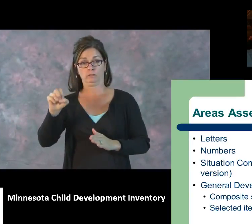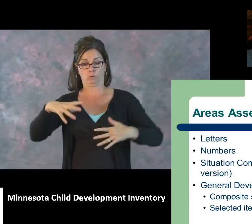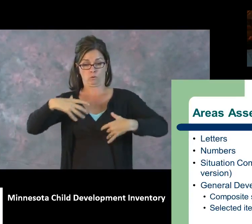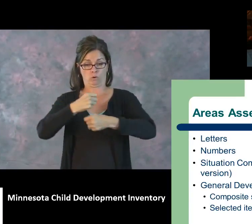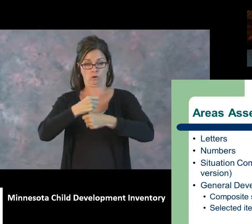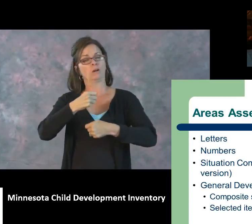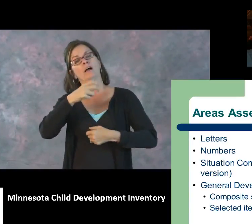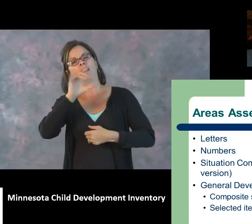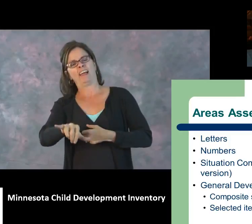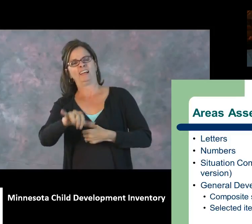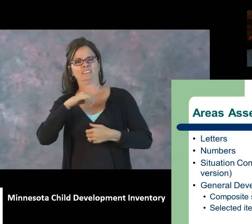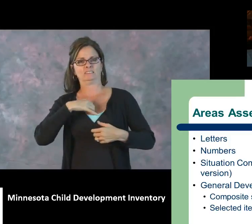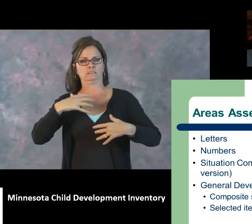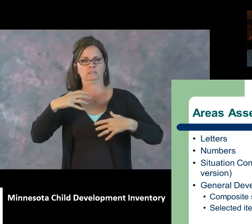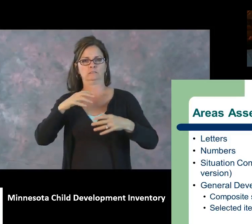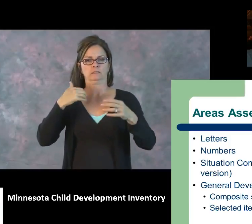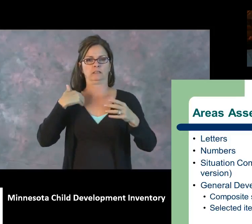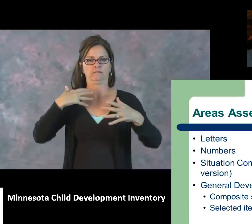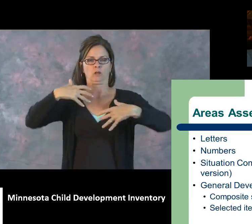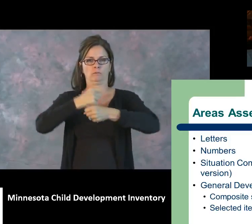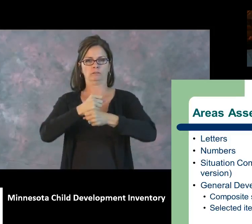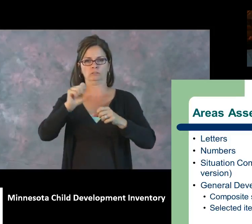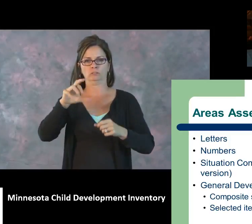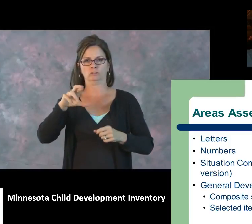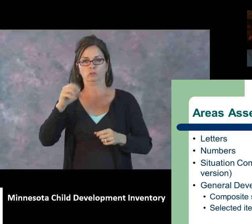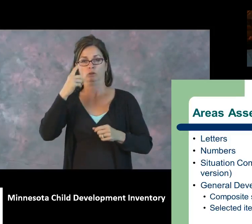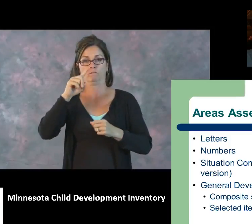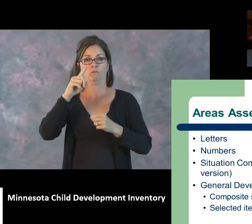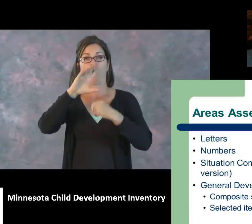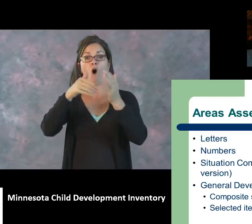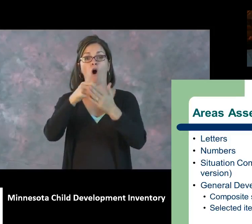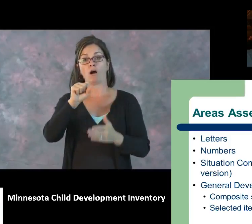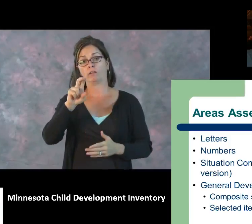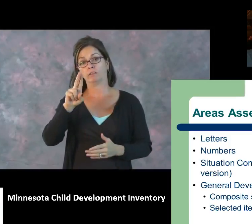score of selected items from all the subtests.